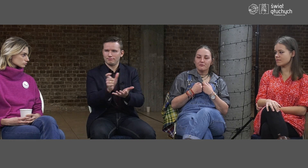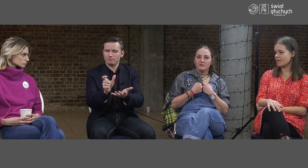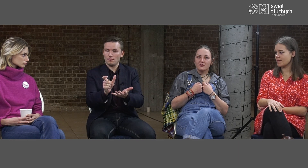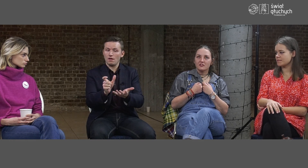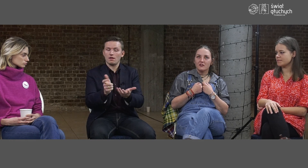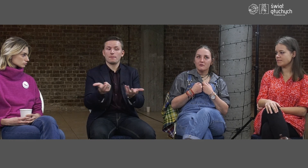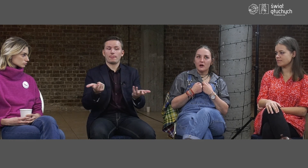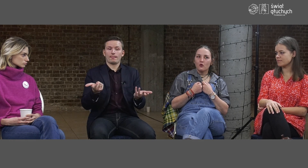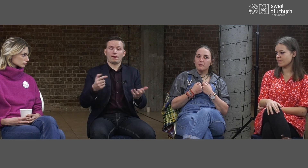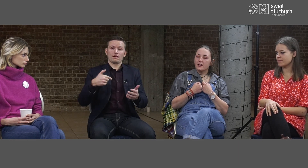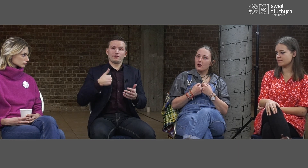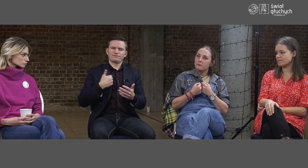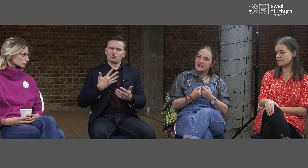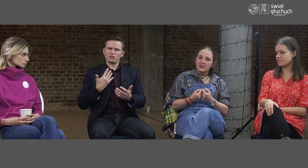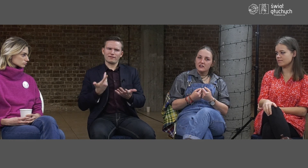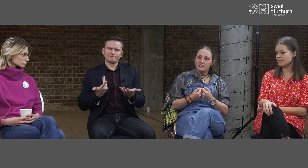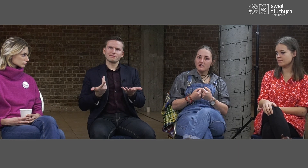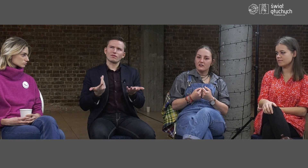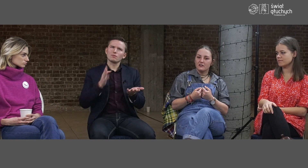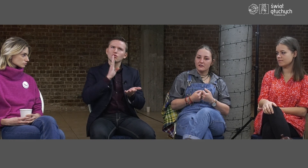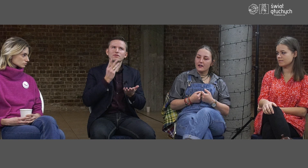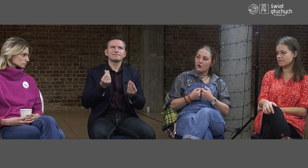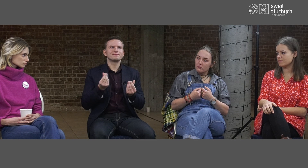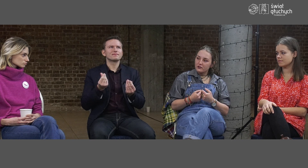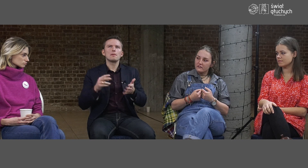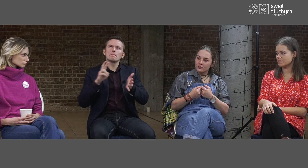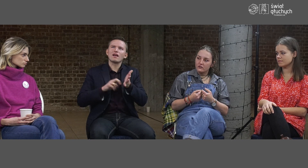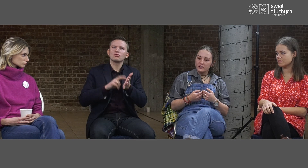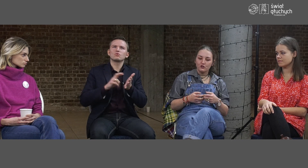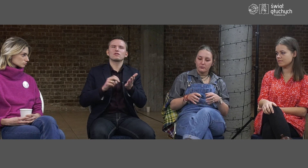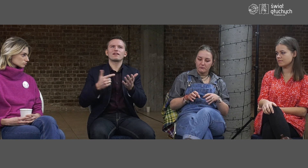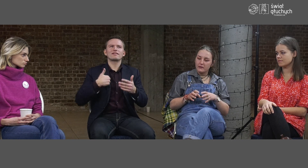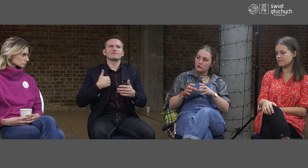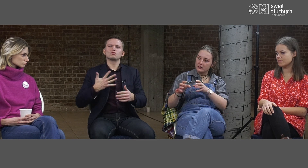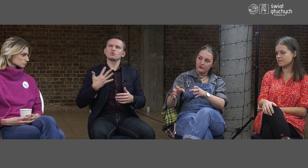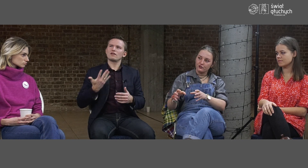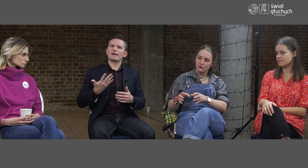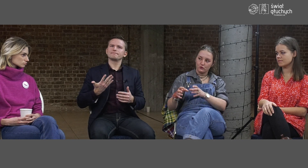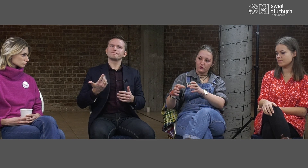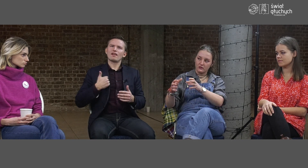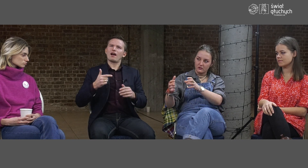I lack the competence and familiarity with the community to belong to Deaf culture.